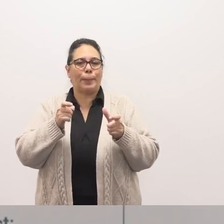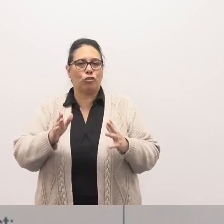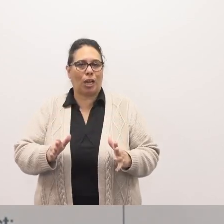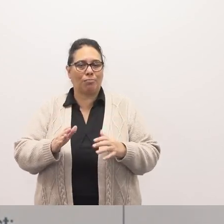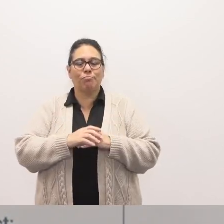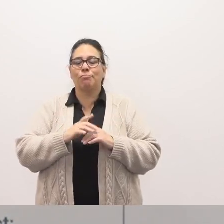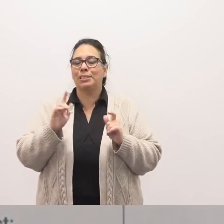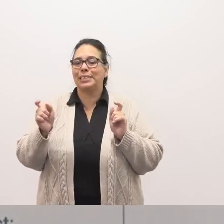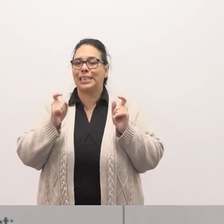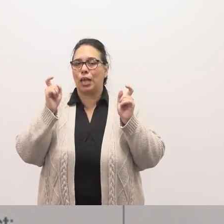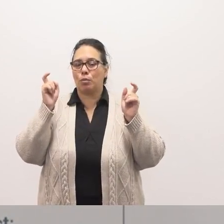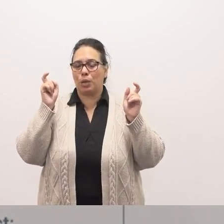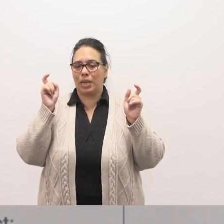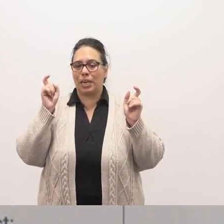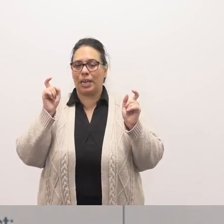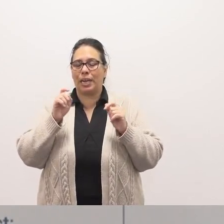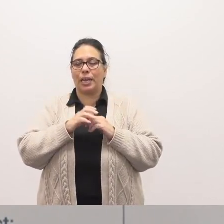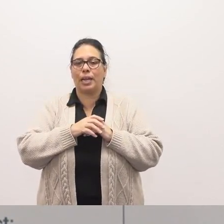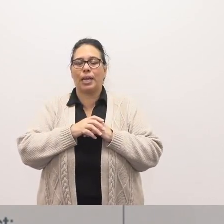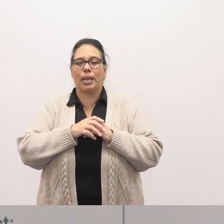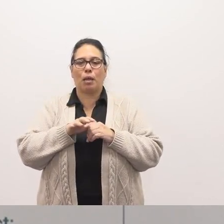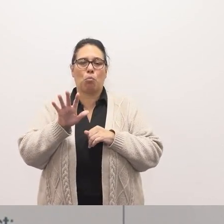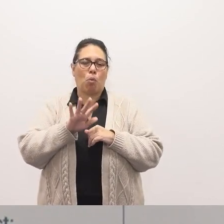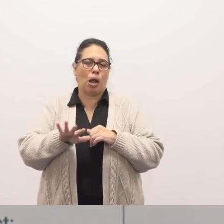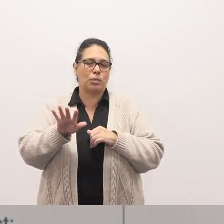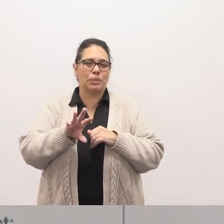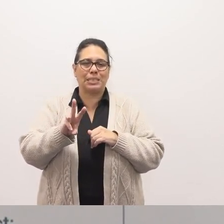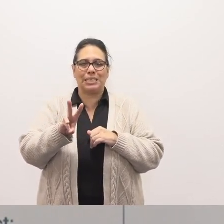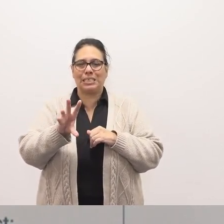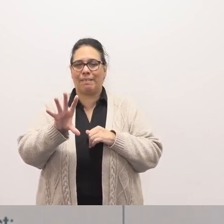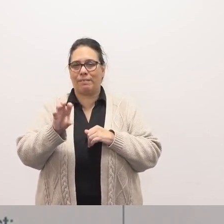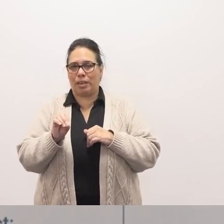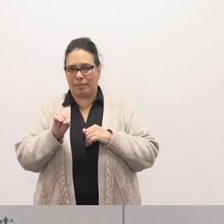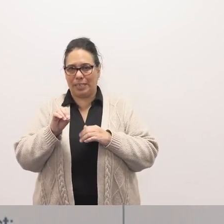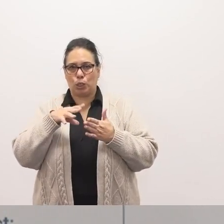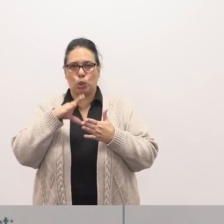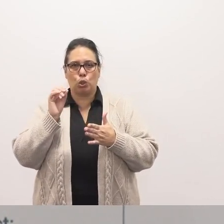the approximately 650 students who had reached